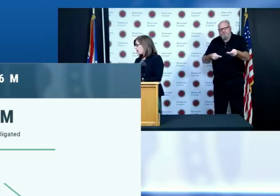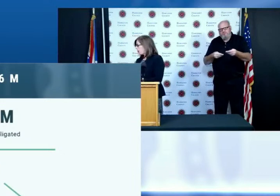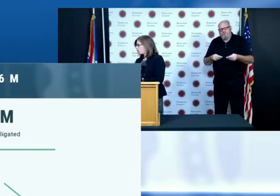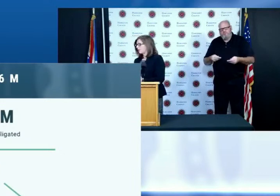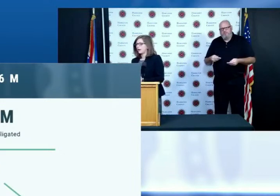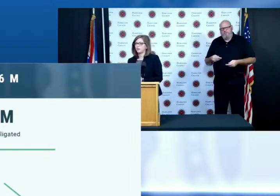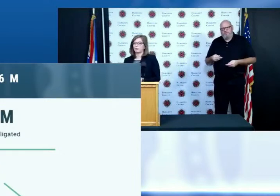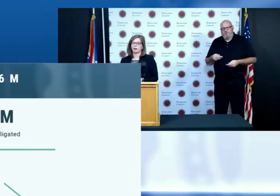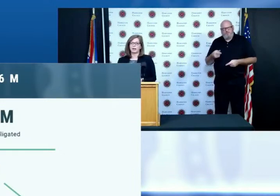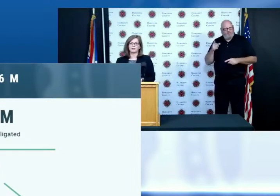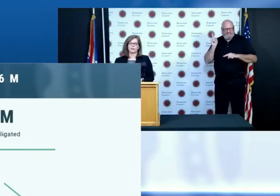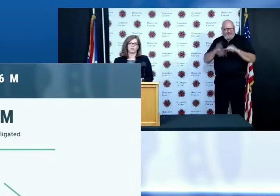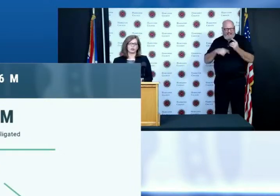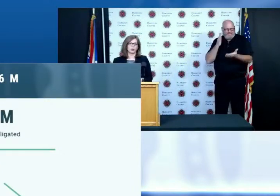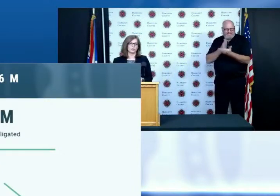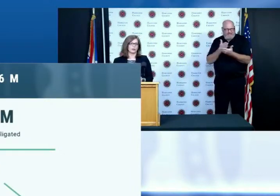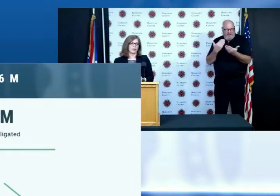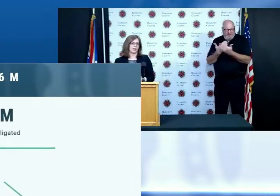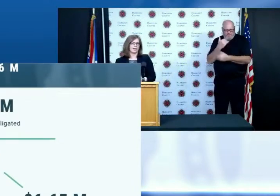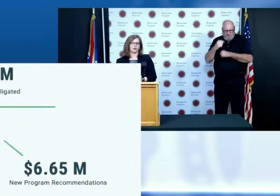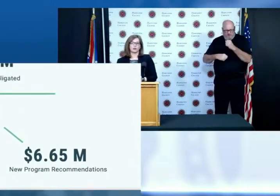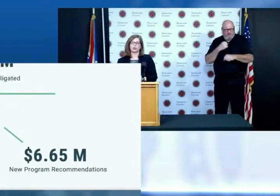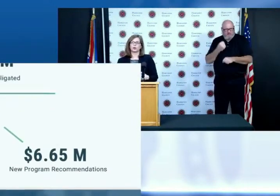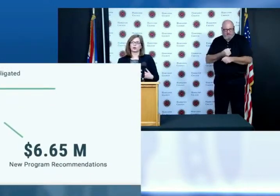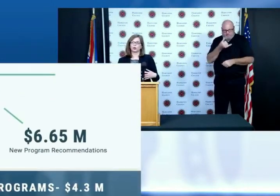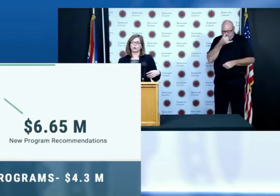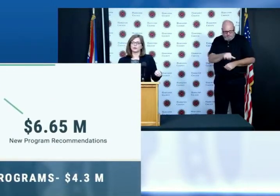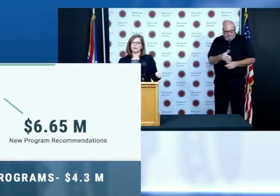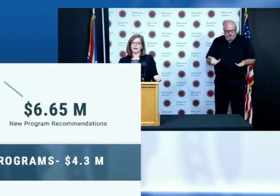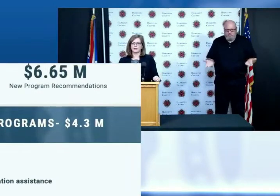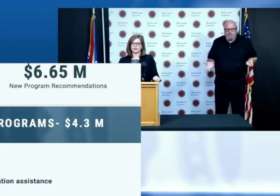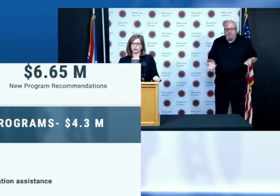the help we've had from our elected officials and our delegation to ensure we receive that extension